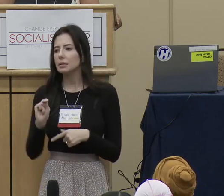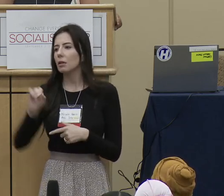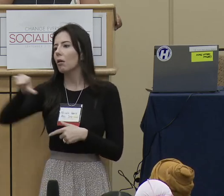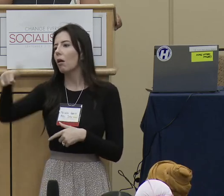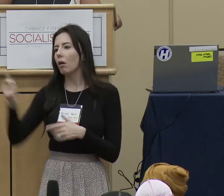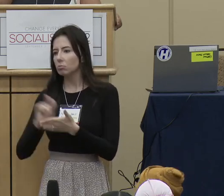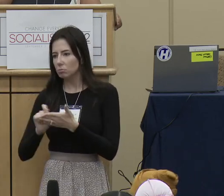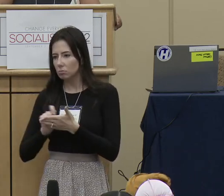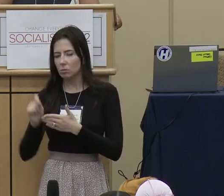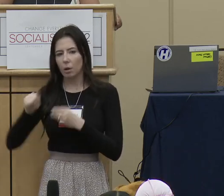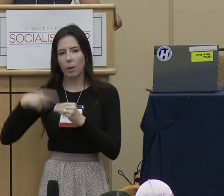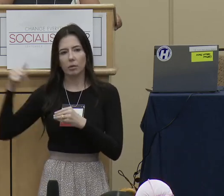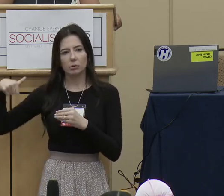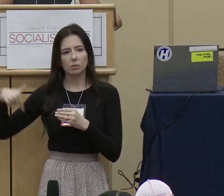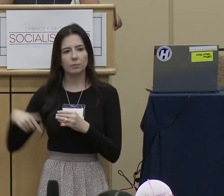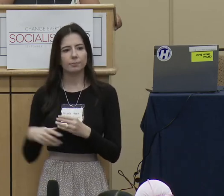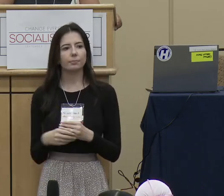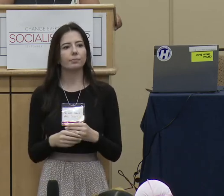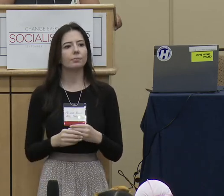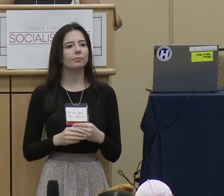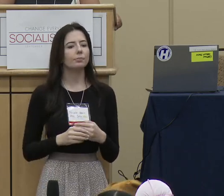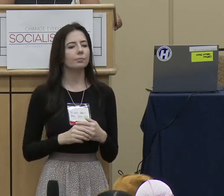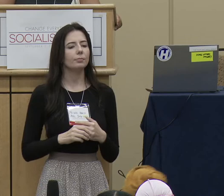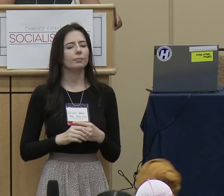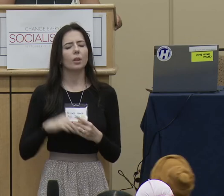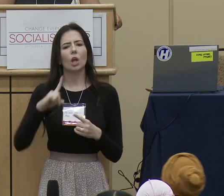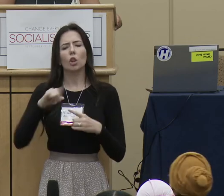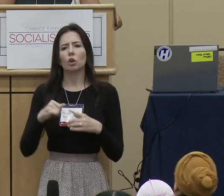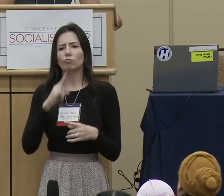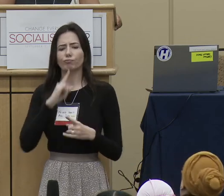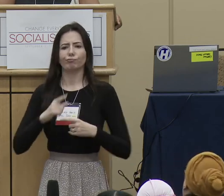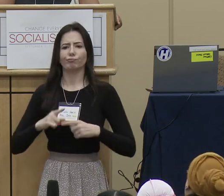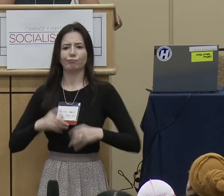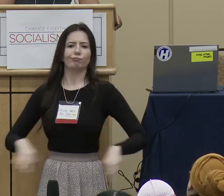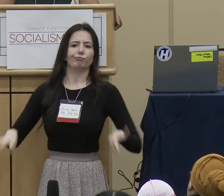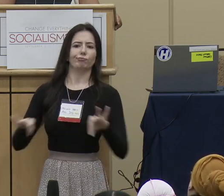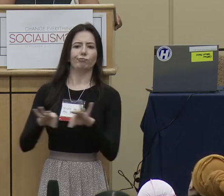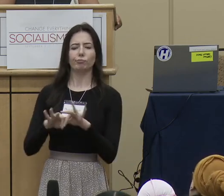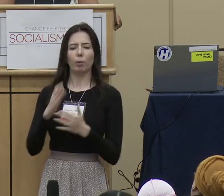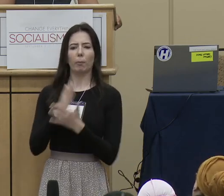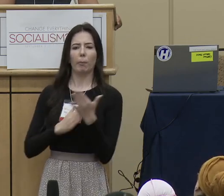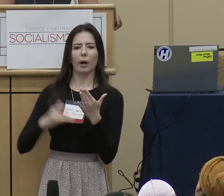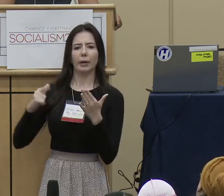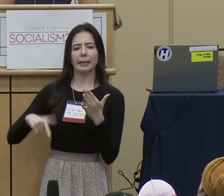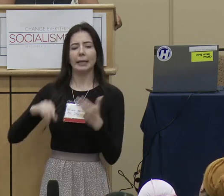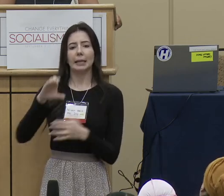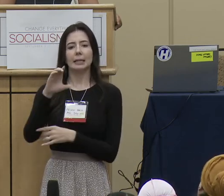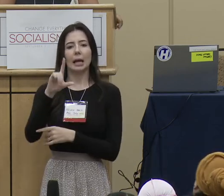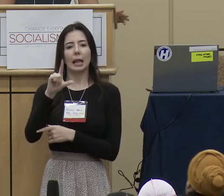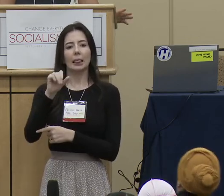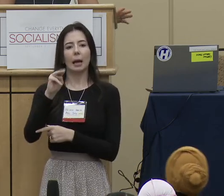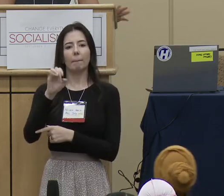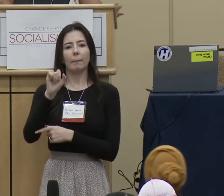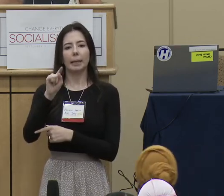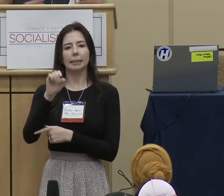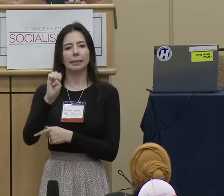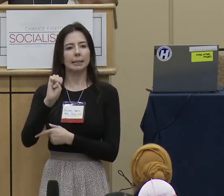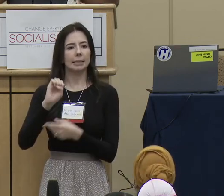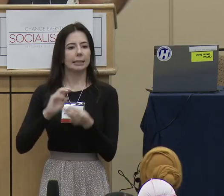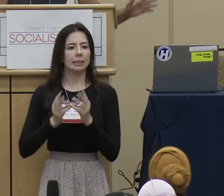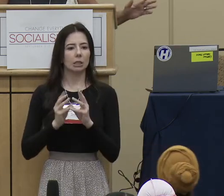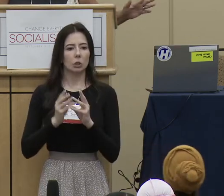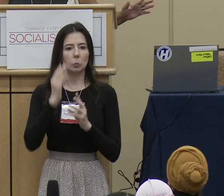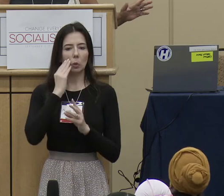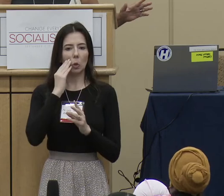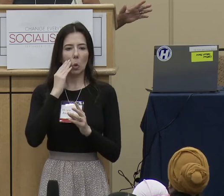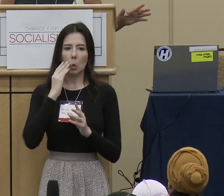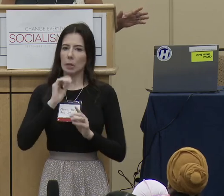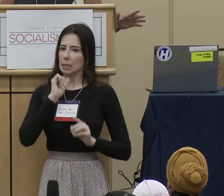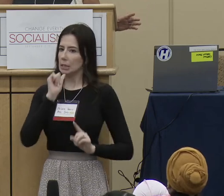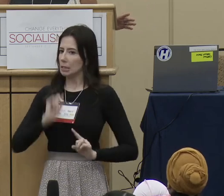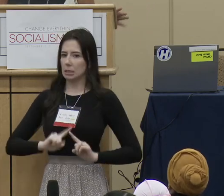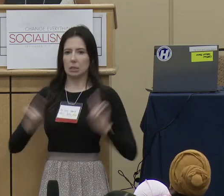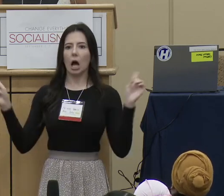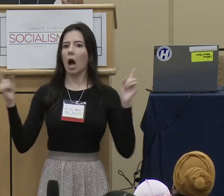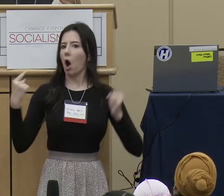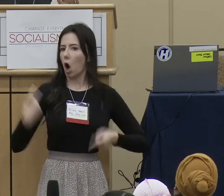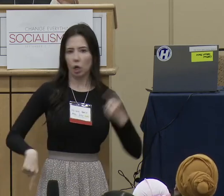this